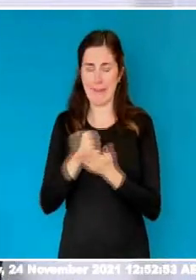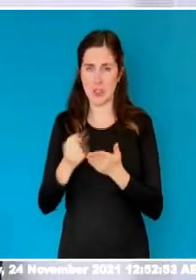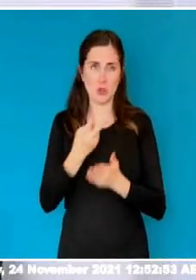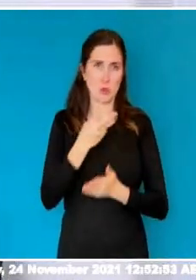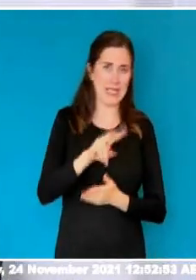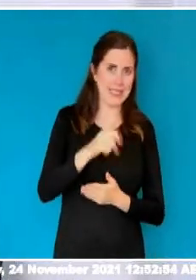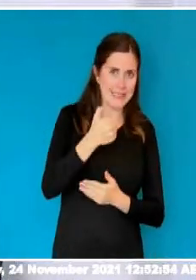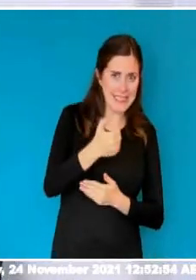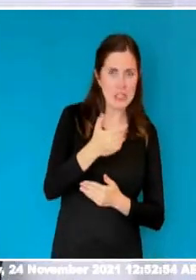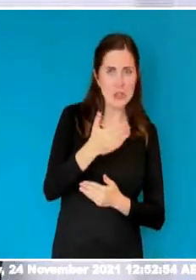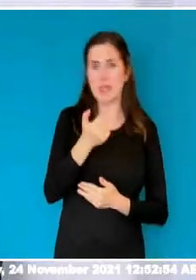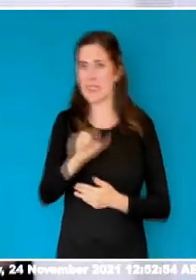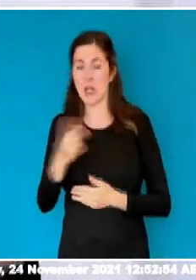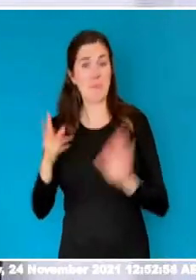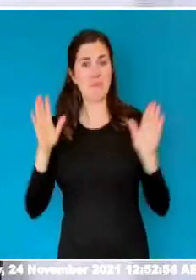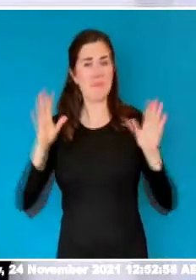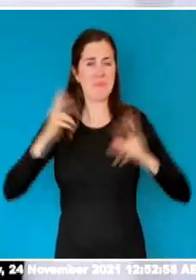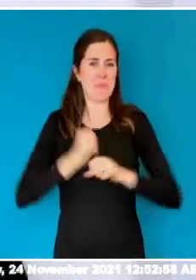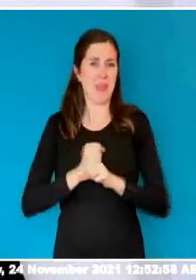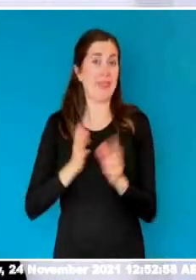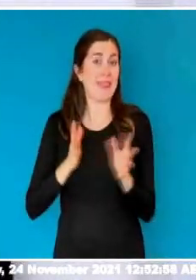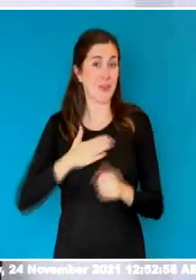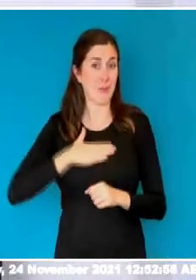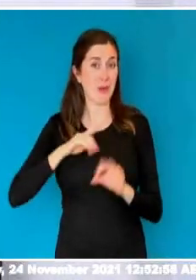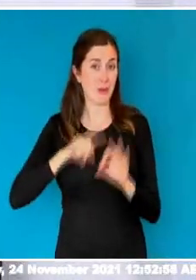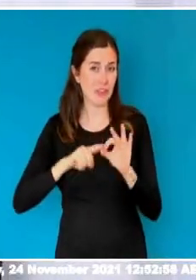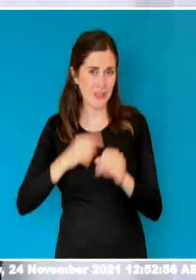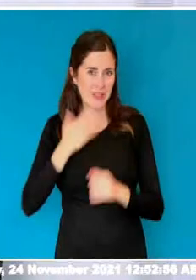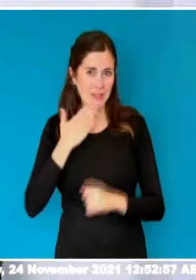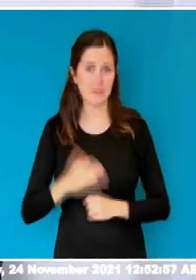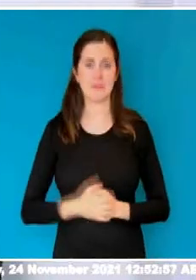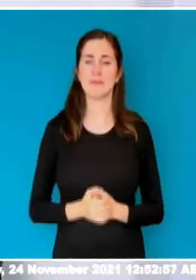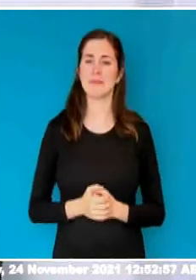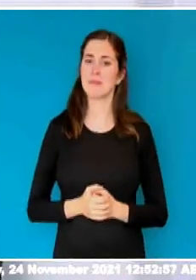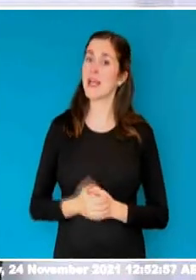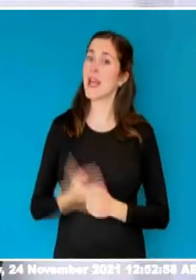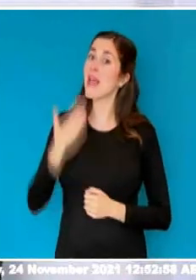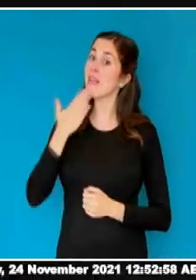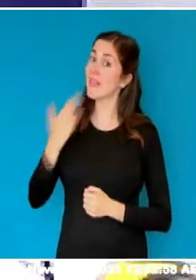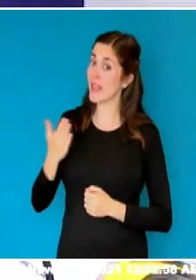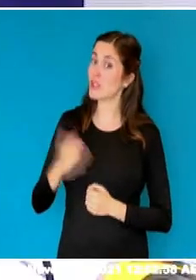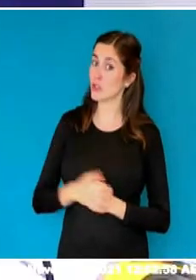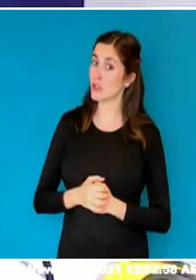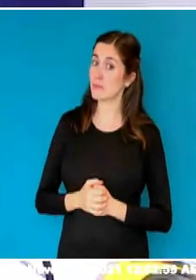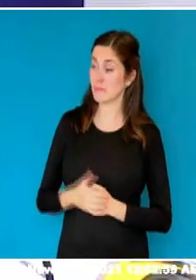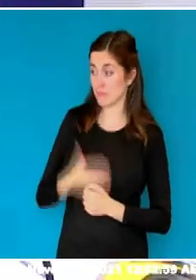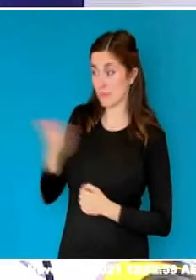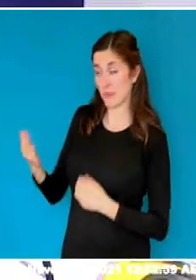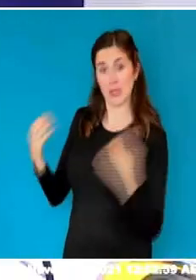Thank you. No further questions, Commissioner. Thank you very much. Commissioner Ryan, do you have any questions? Just a couple.